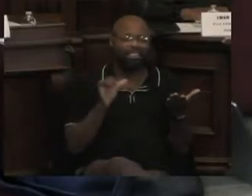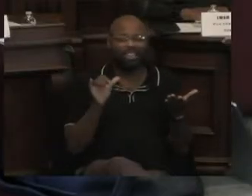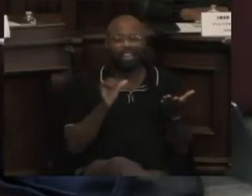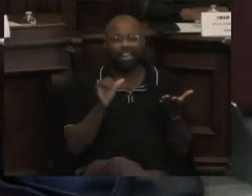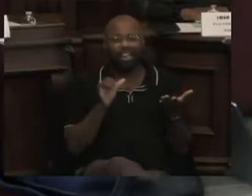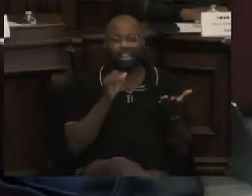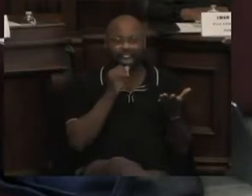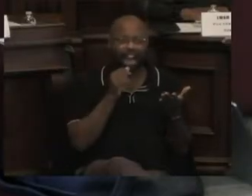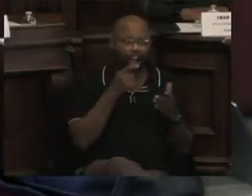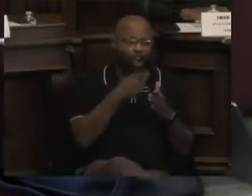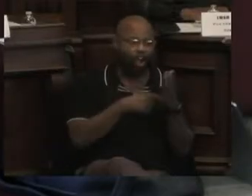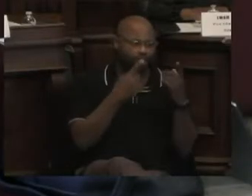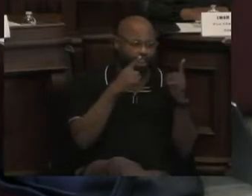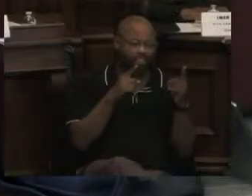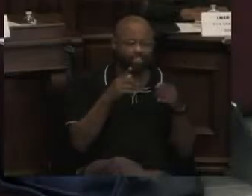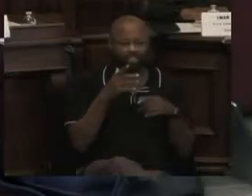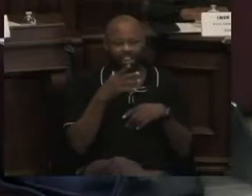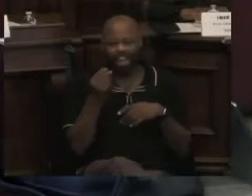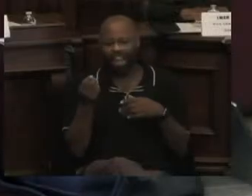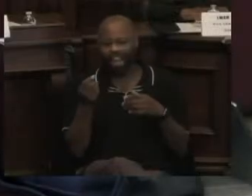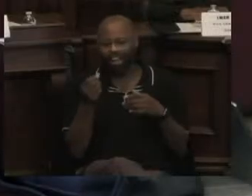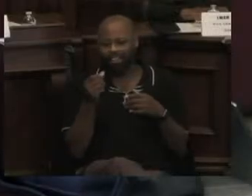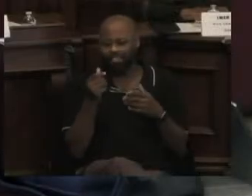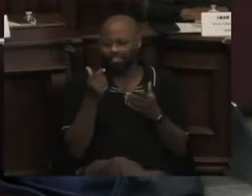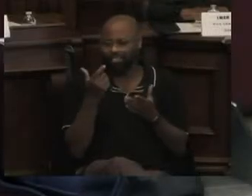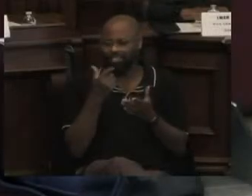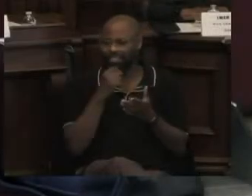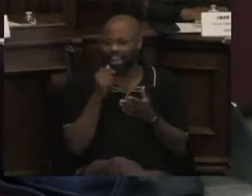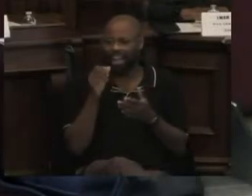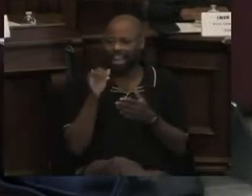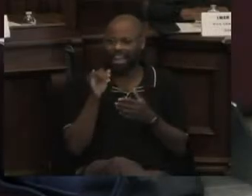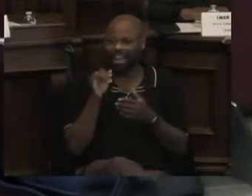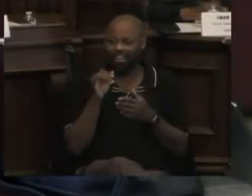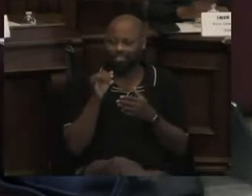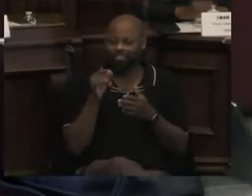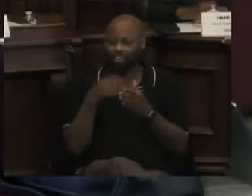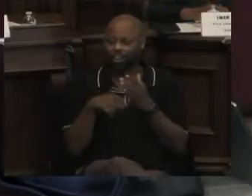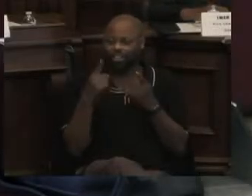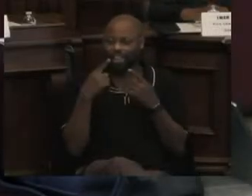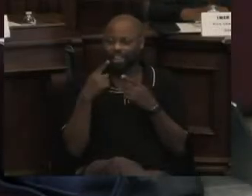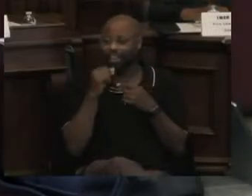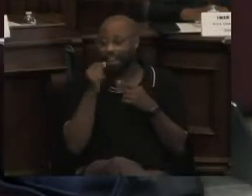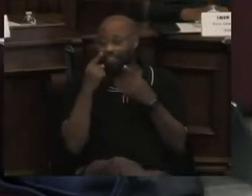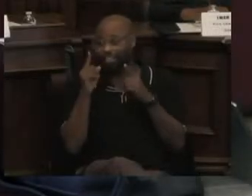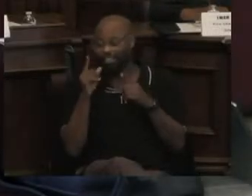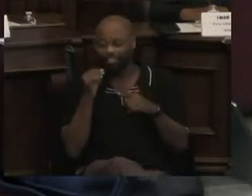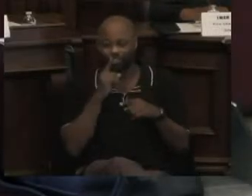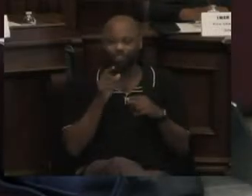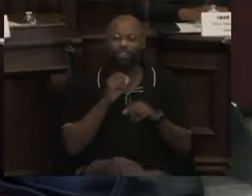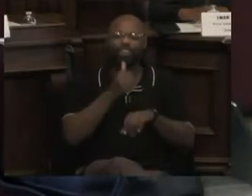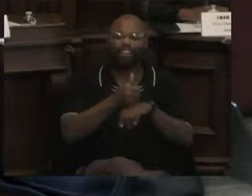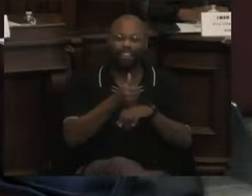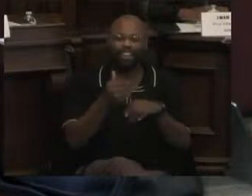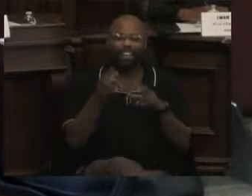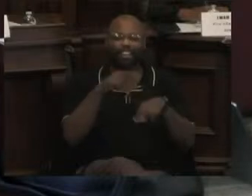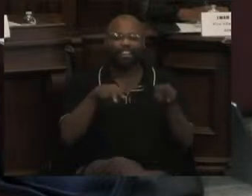of a wash. It doesn't it's like neither cost effective nor cost